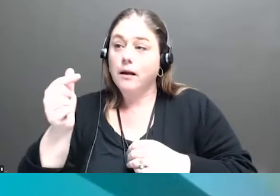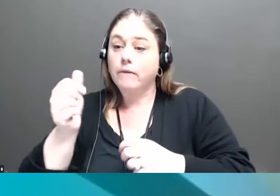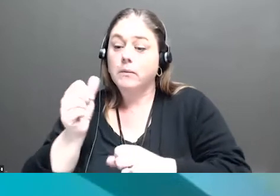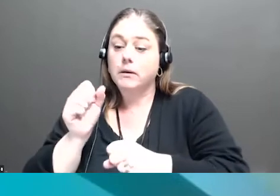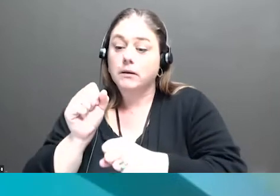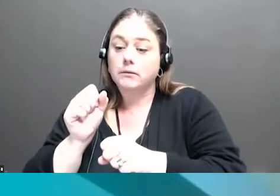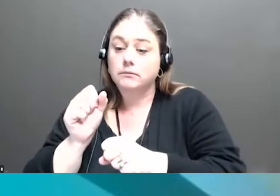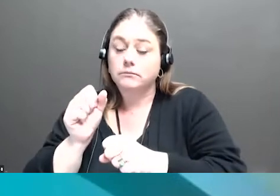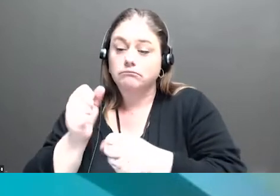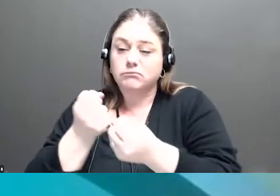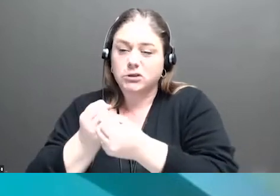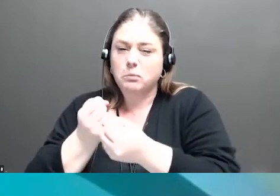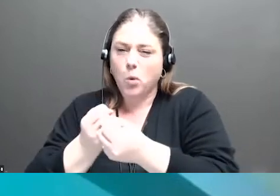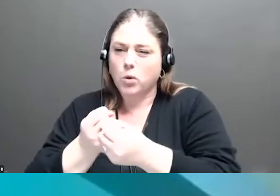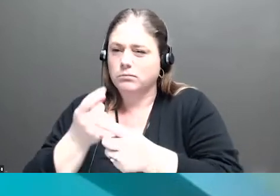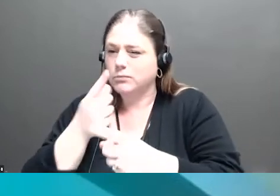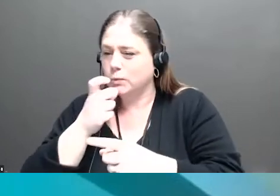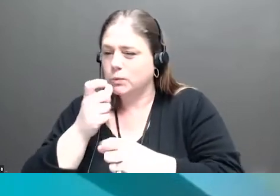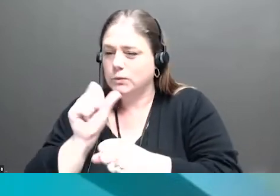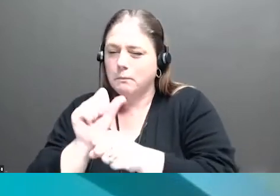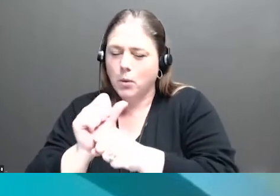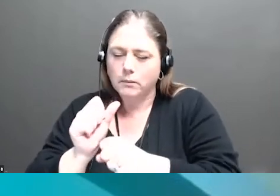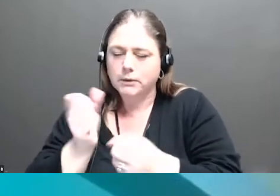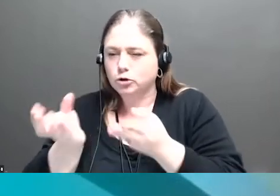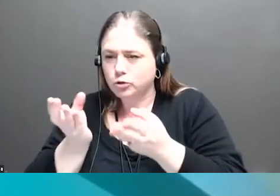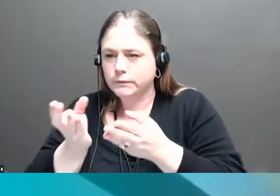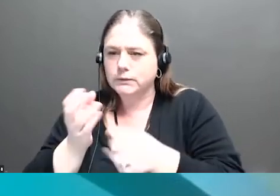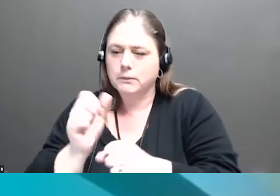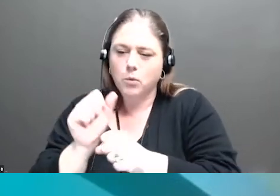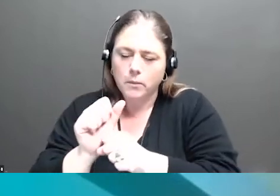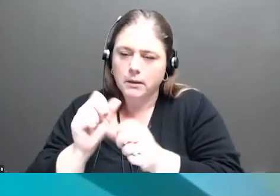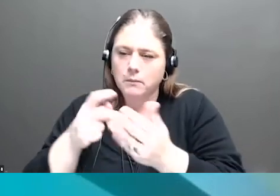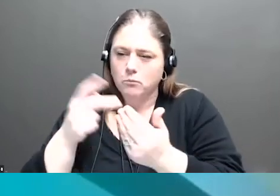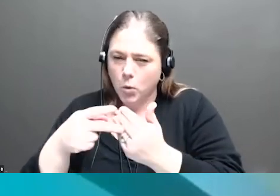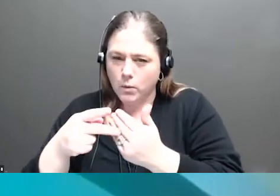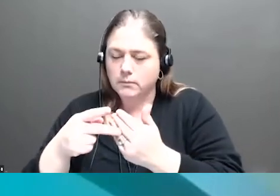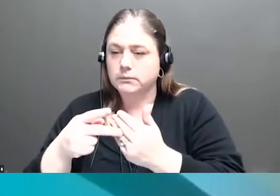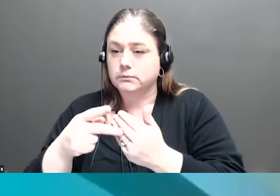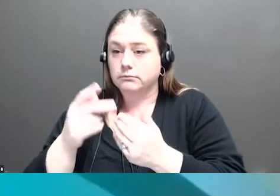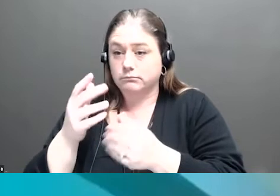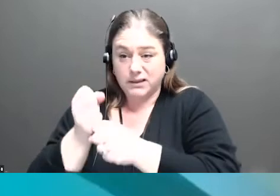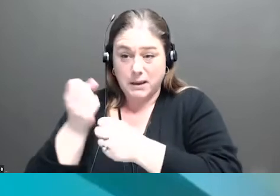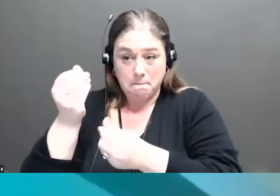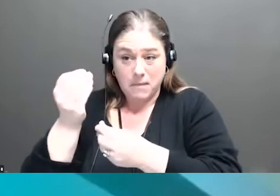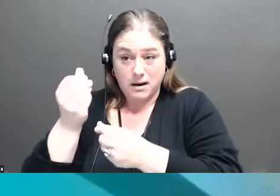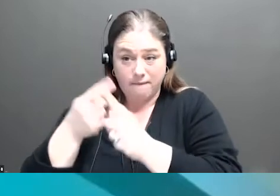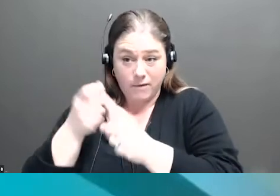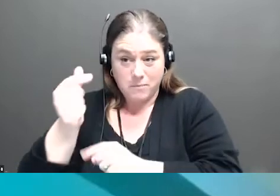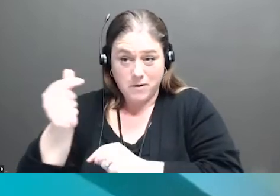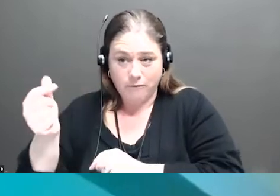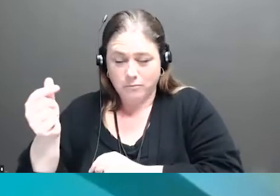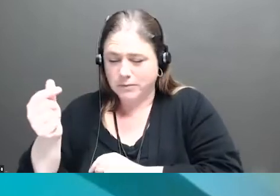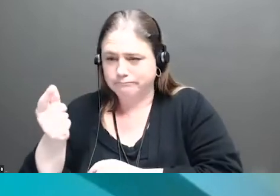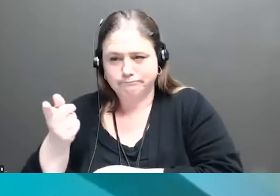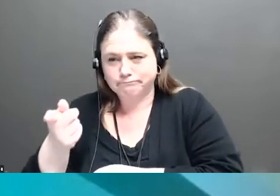providers or employment programs are often not adequate for job seekers with disabilities.